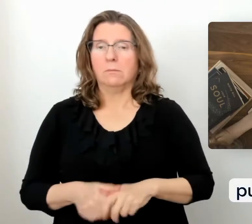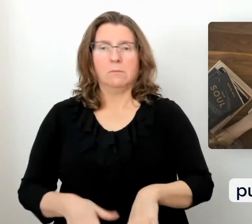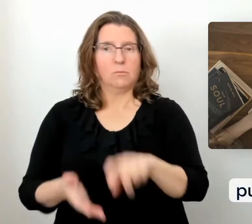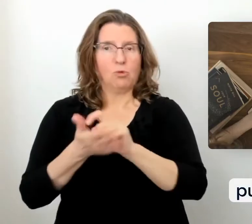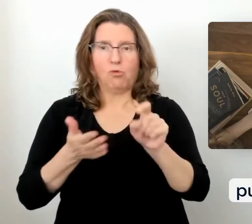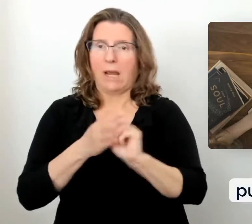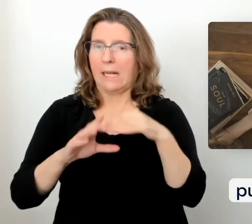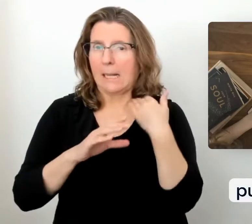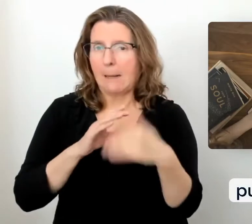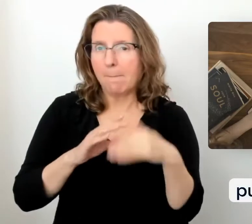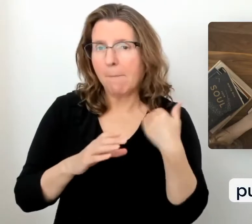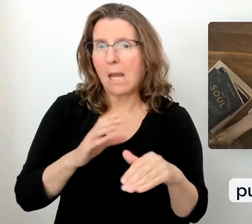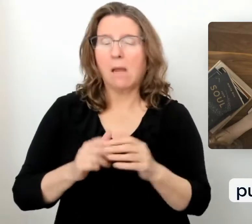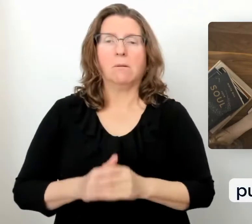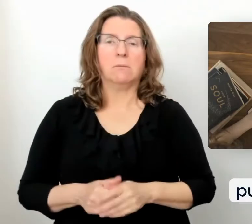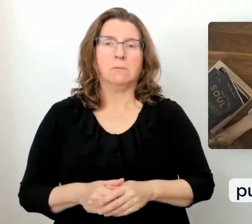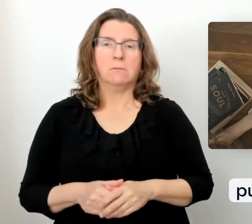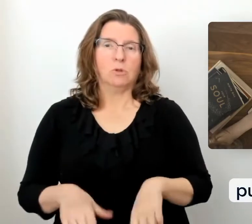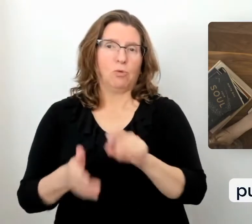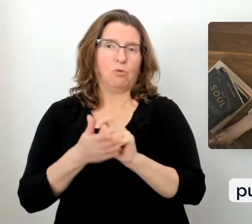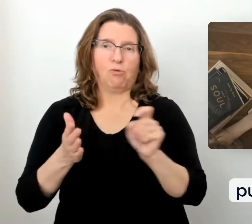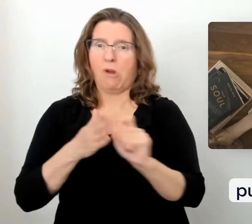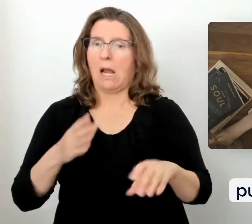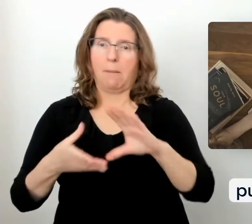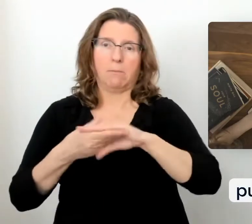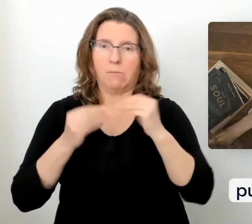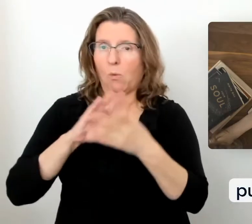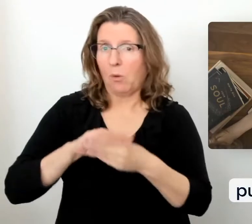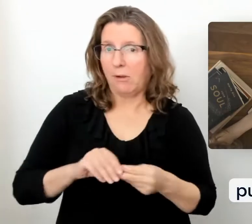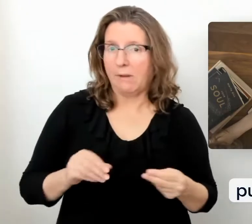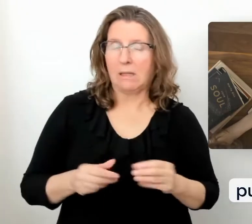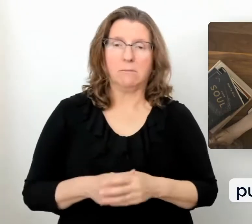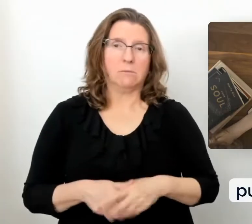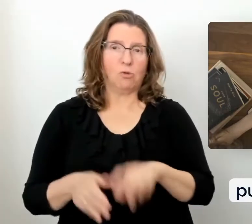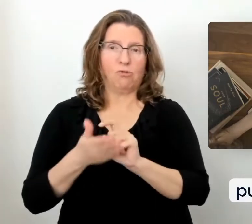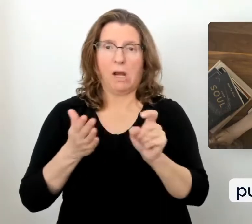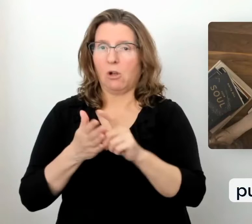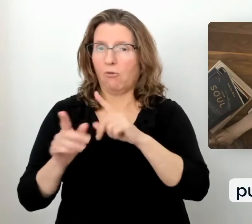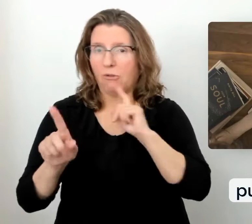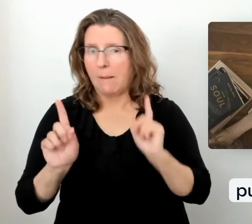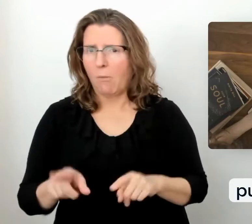Writing an email would be different from writing a story or a report.